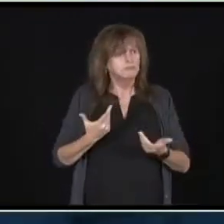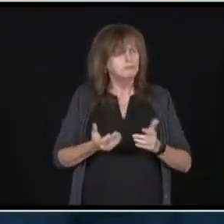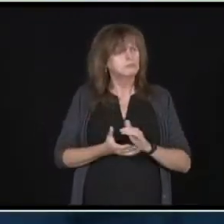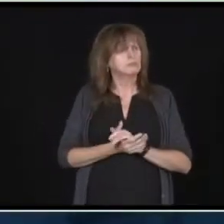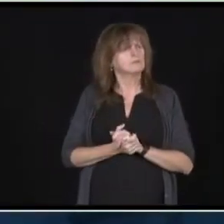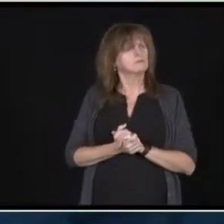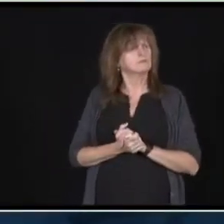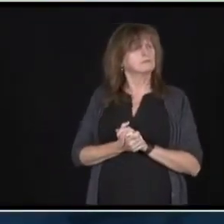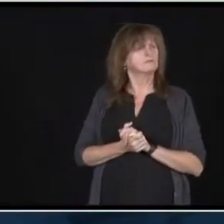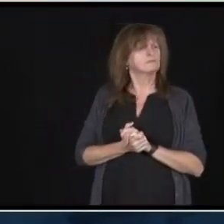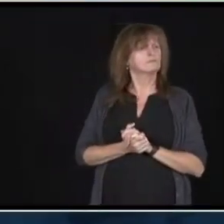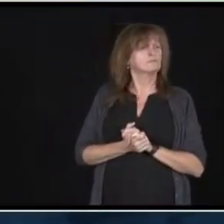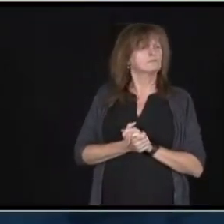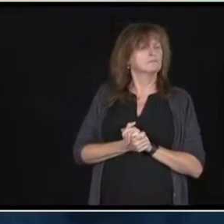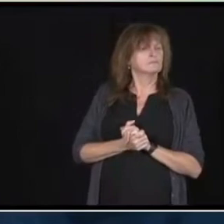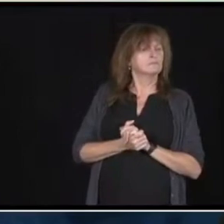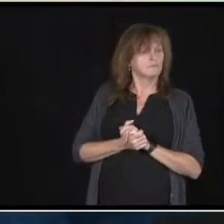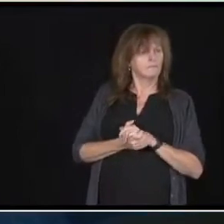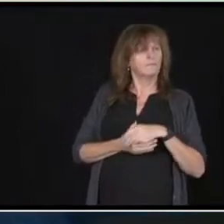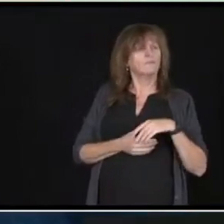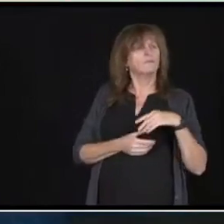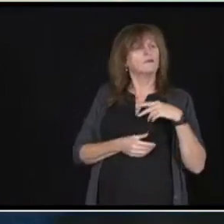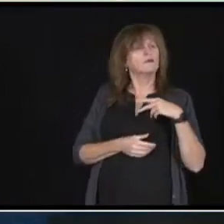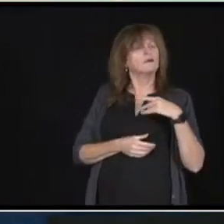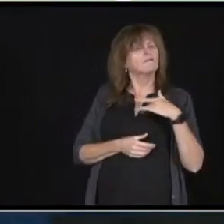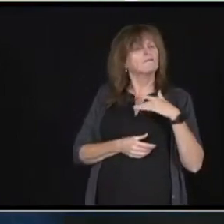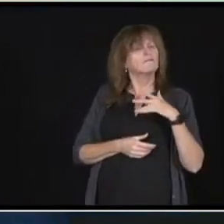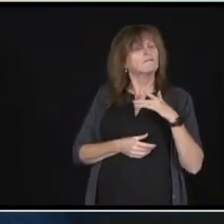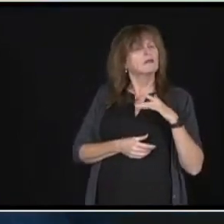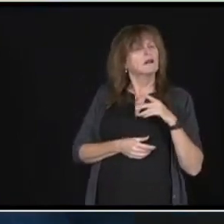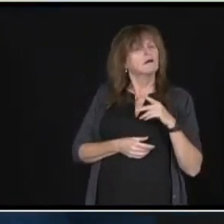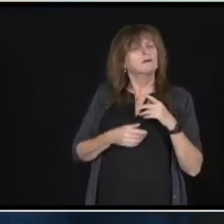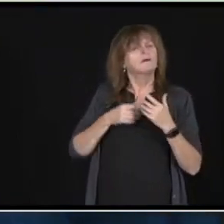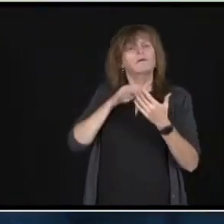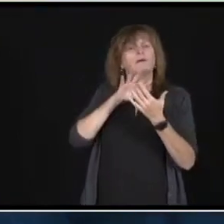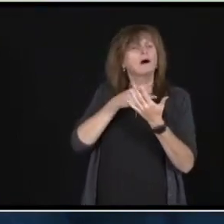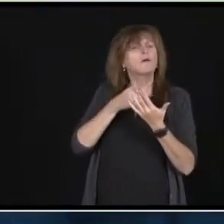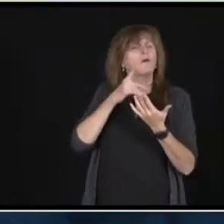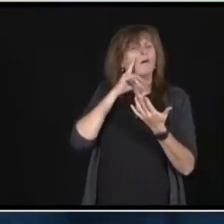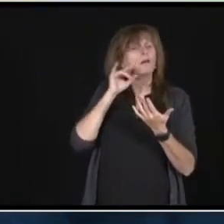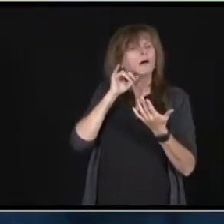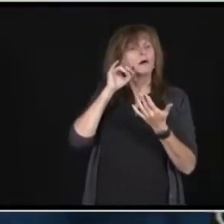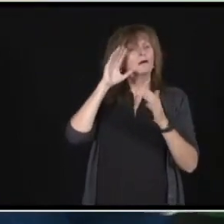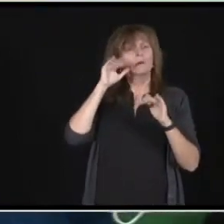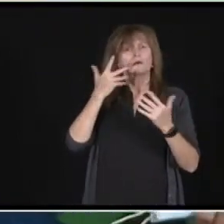scheduling a pointman's as well. People should not be concerned about it. We do not have any shortages.